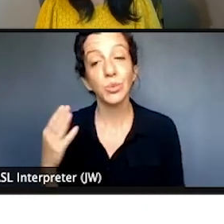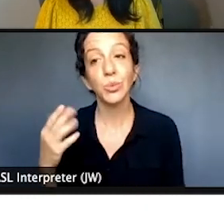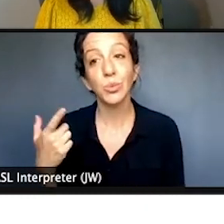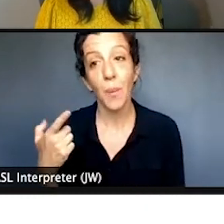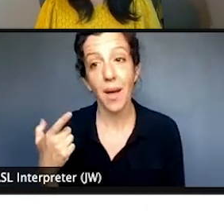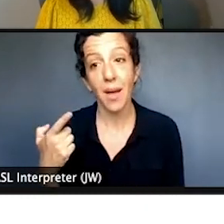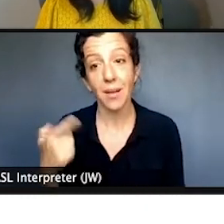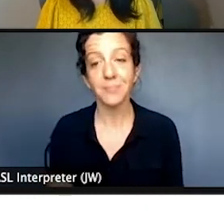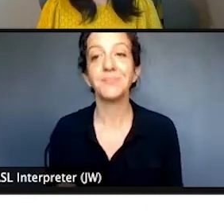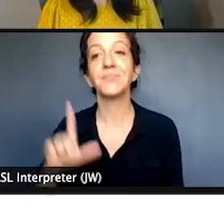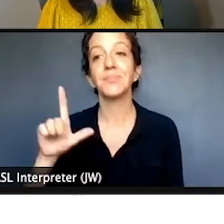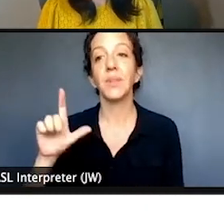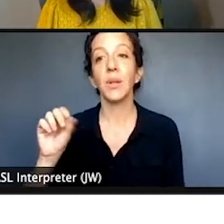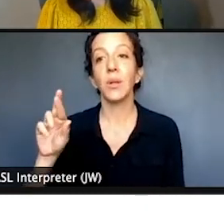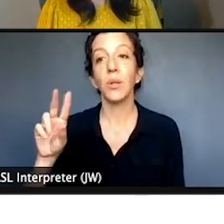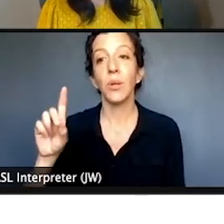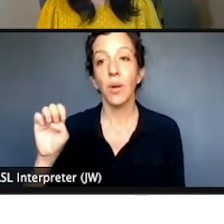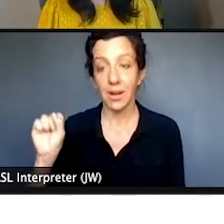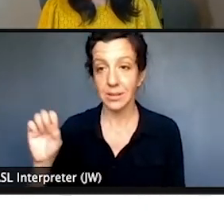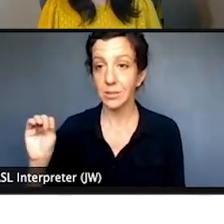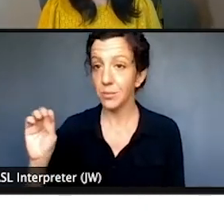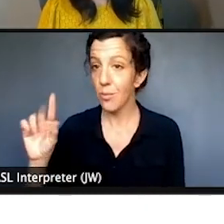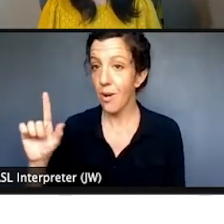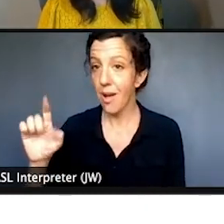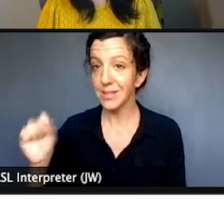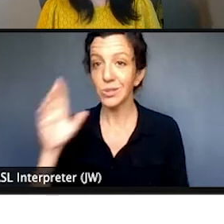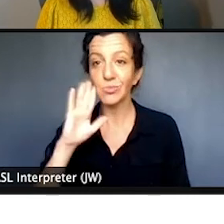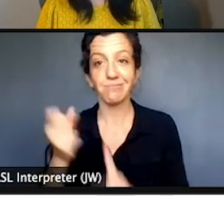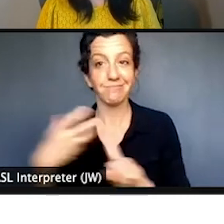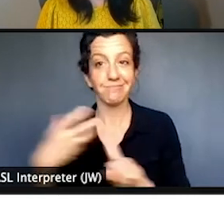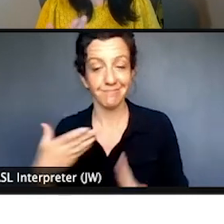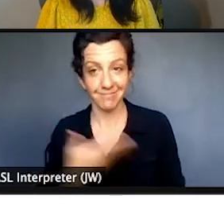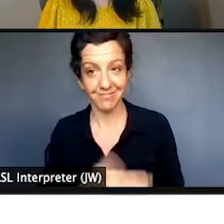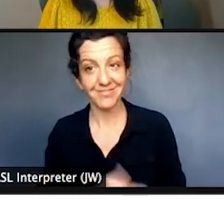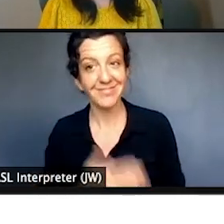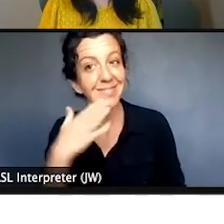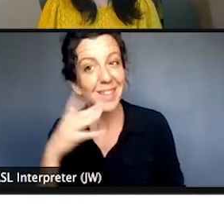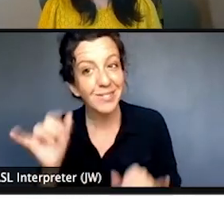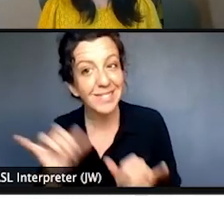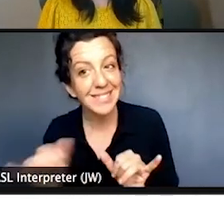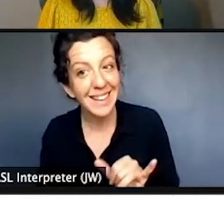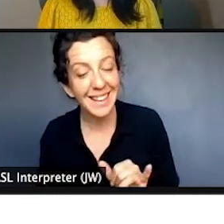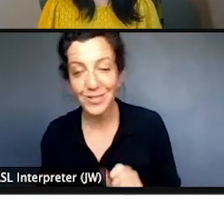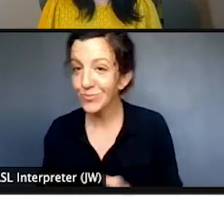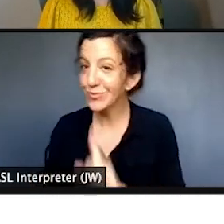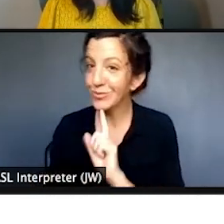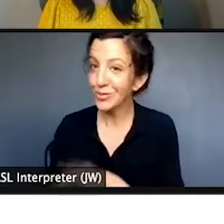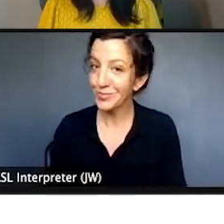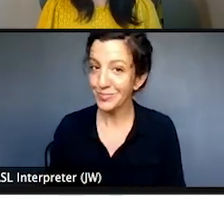And third, rent control can't tell landlords what they charge a new renter when they first move into a property.